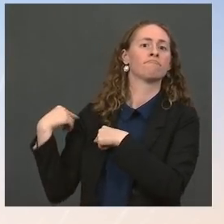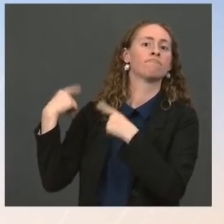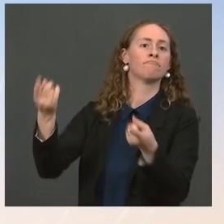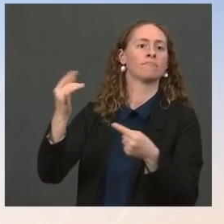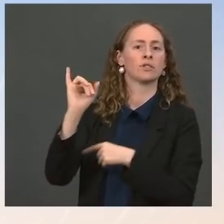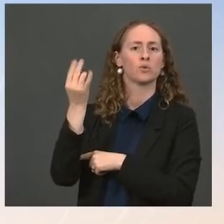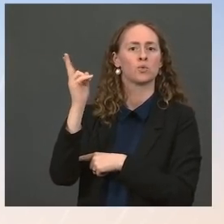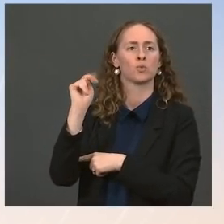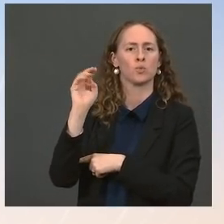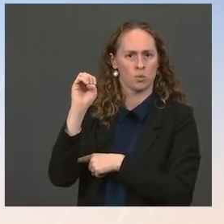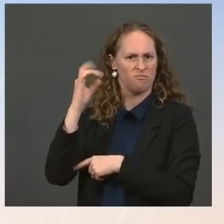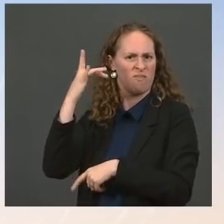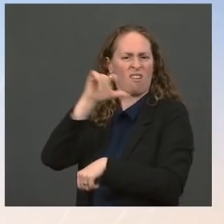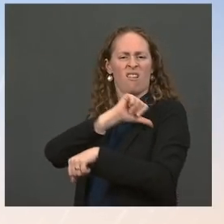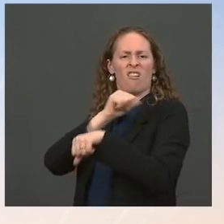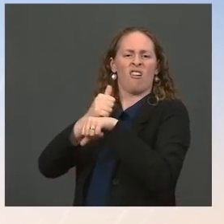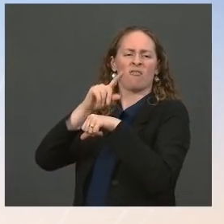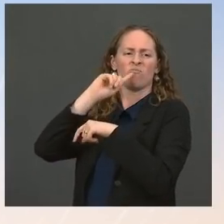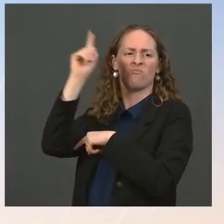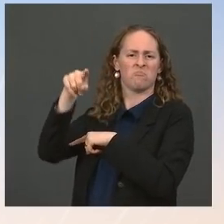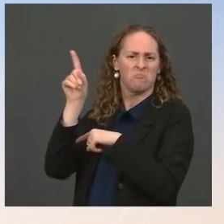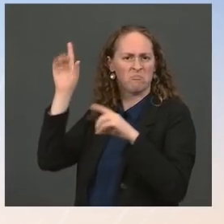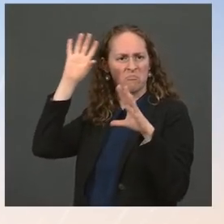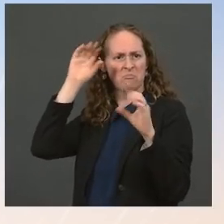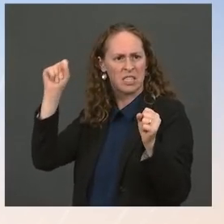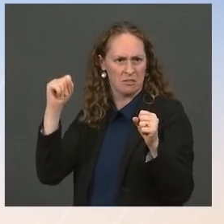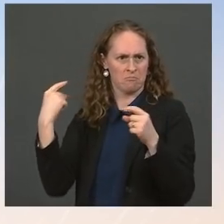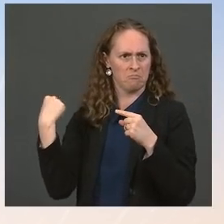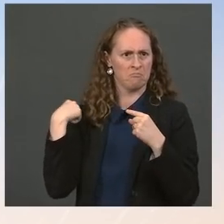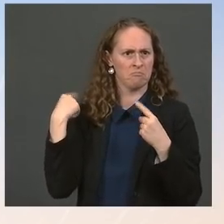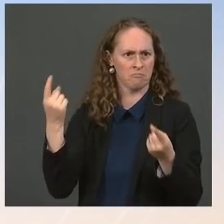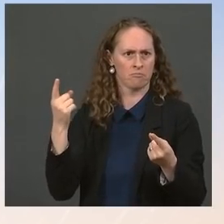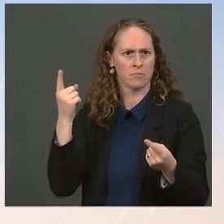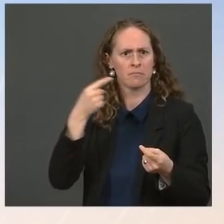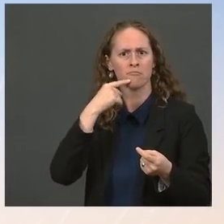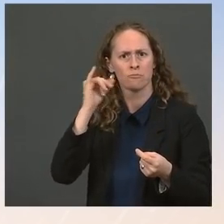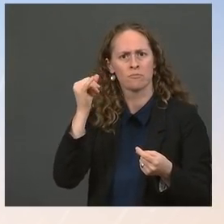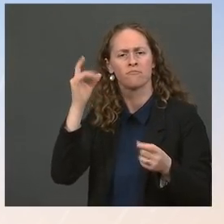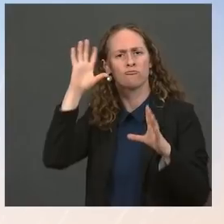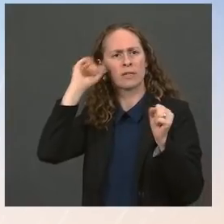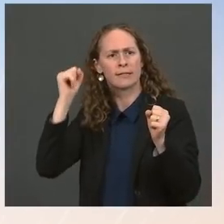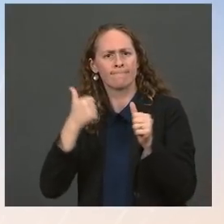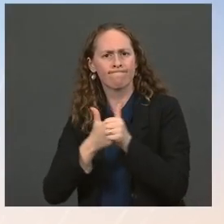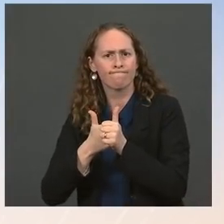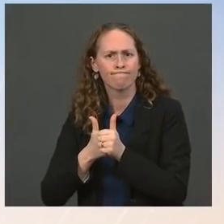You've been talking about how the President has been on top of this for months, but it seemed to get a lot worse before it's gotten better --